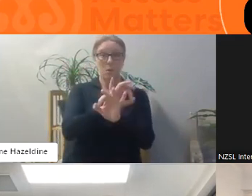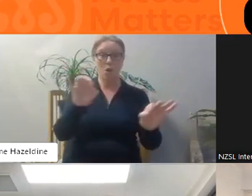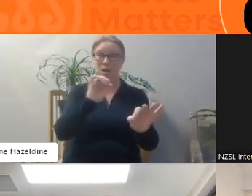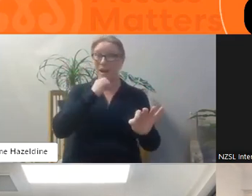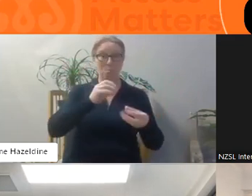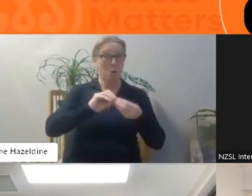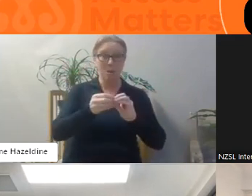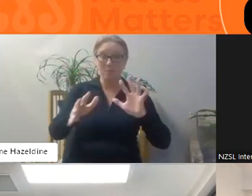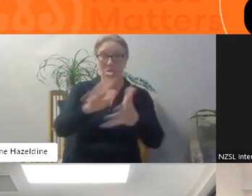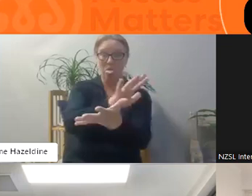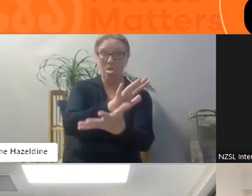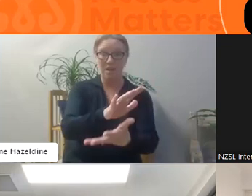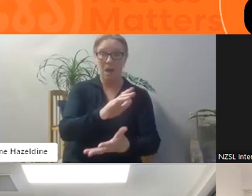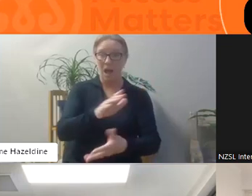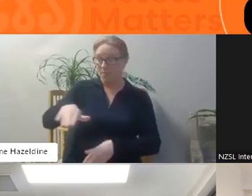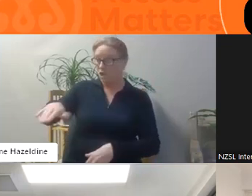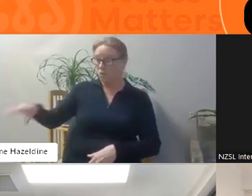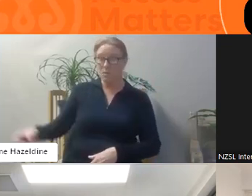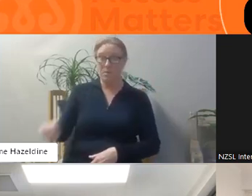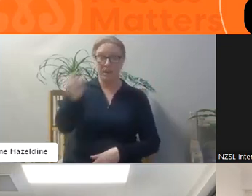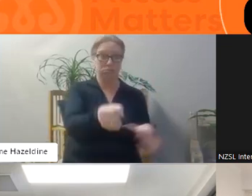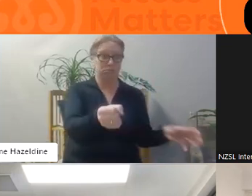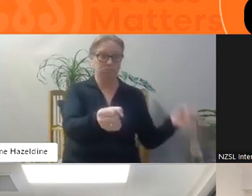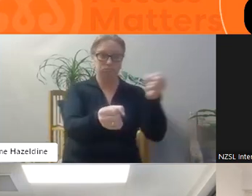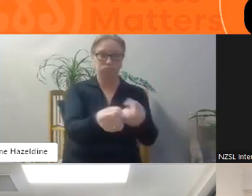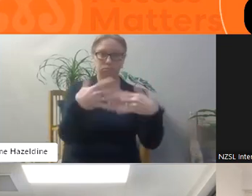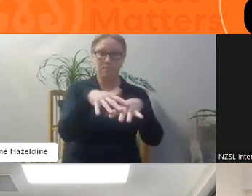these kids in, it would be okay, we'll manage it for you, the specialists